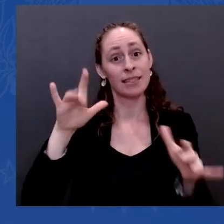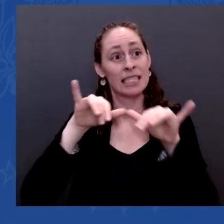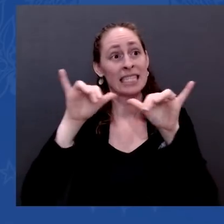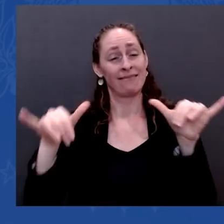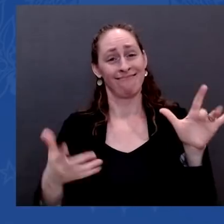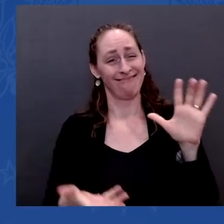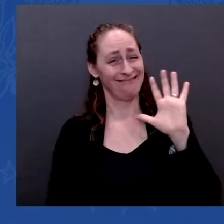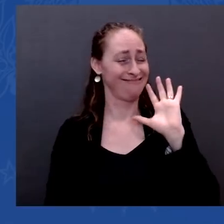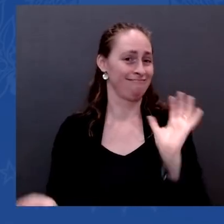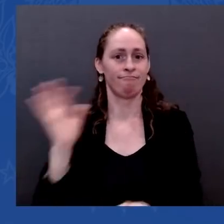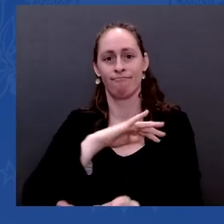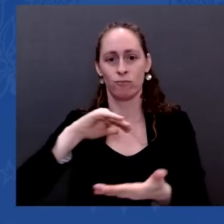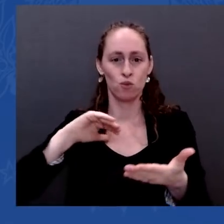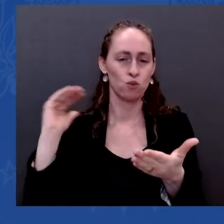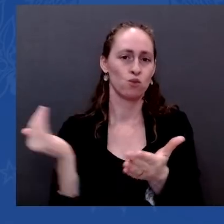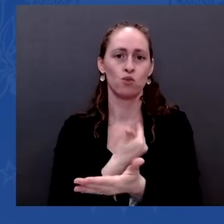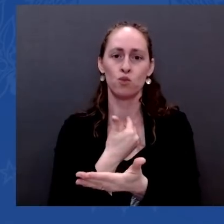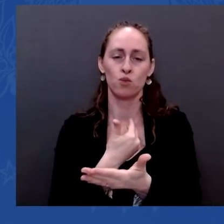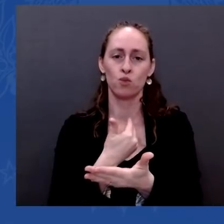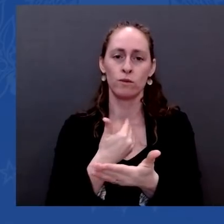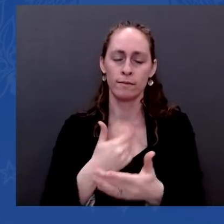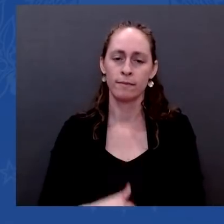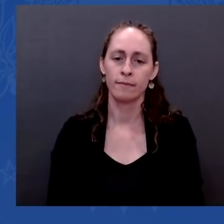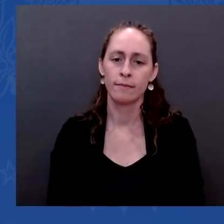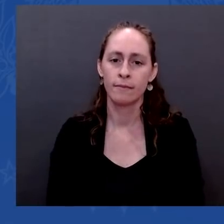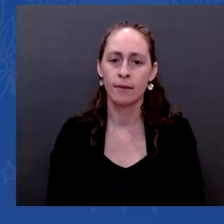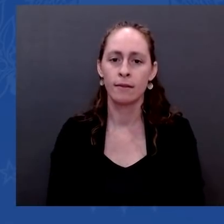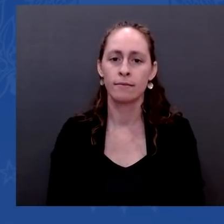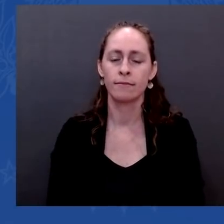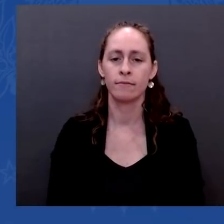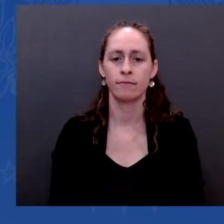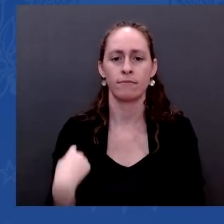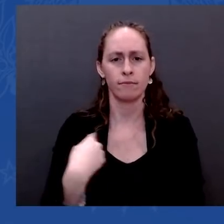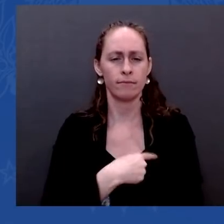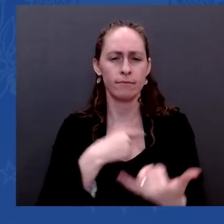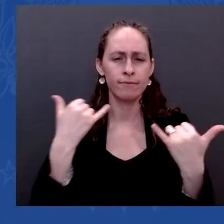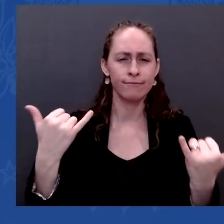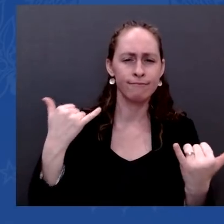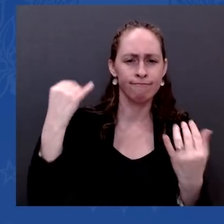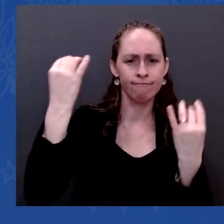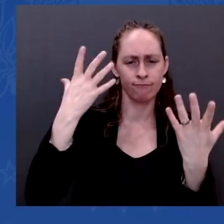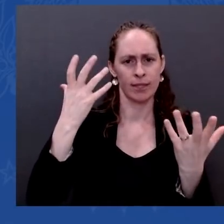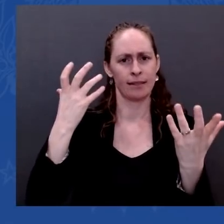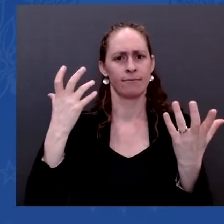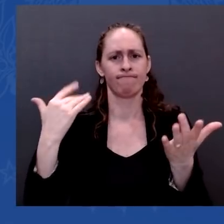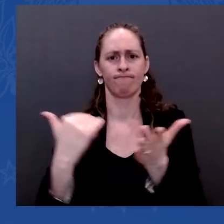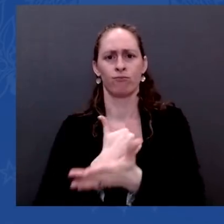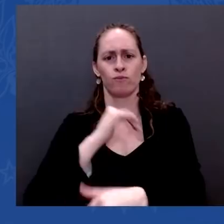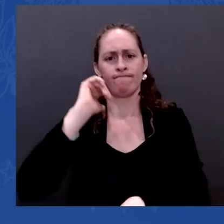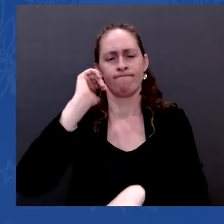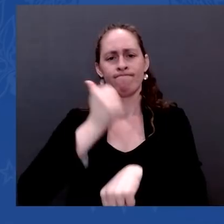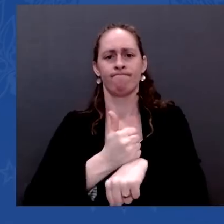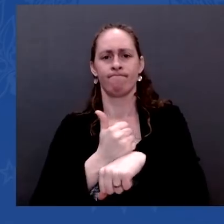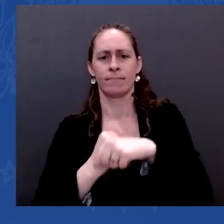that will help us to use more wind energy -- offshore wind energy, onshore wind energy --